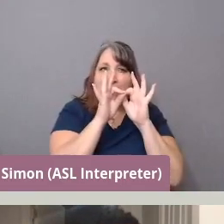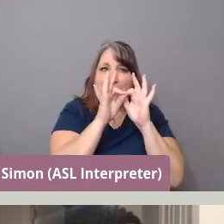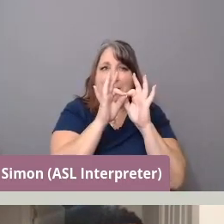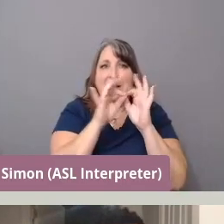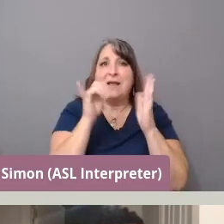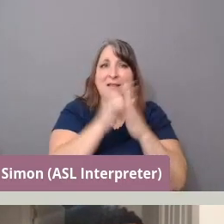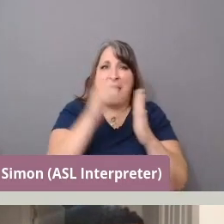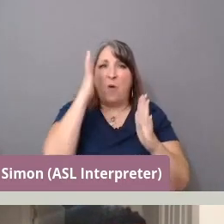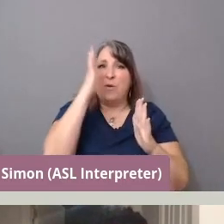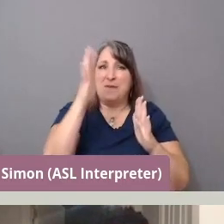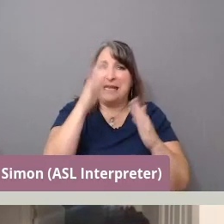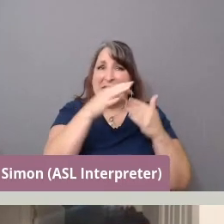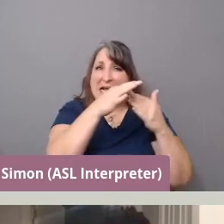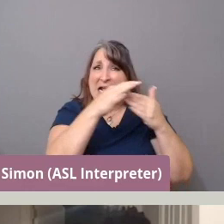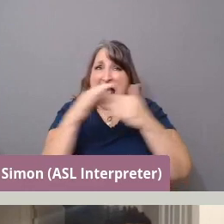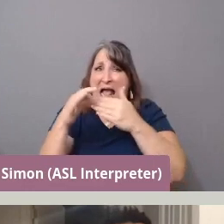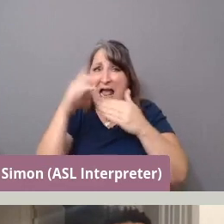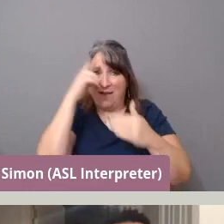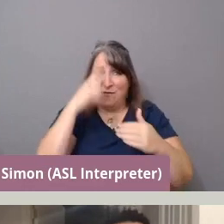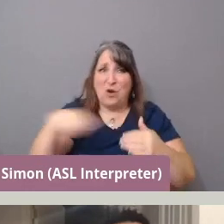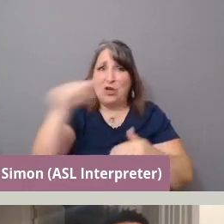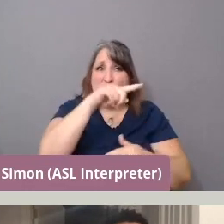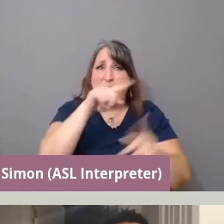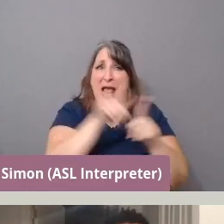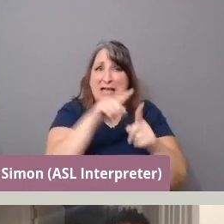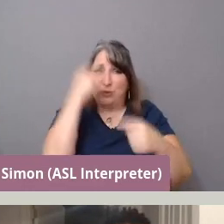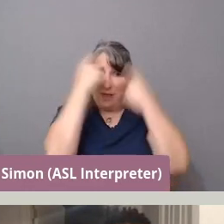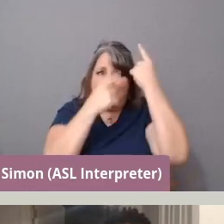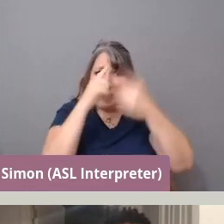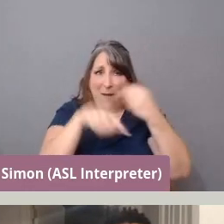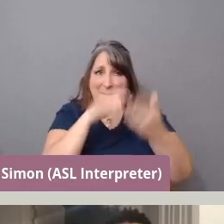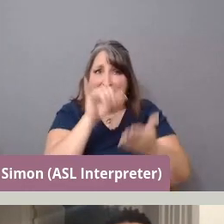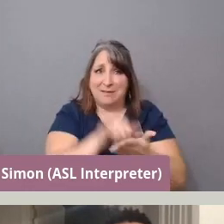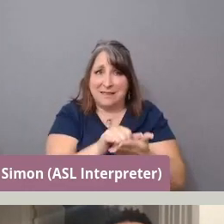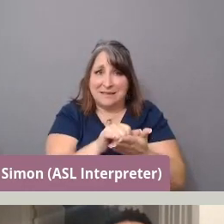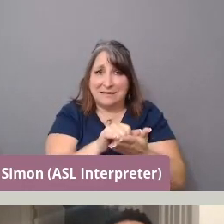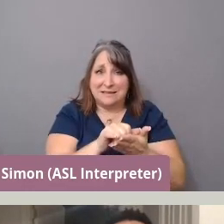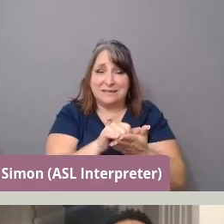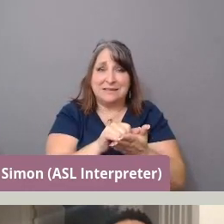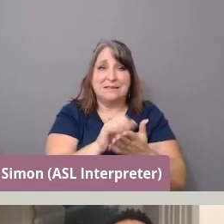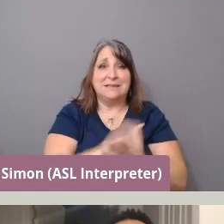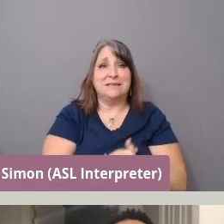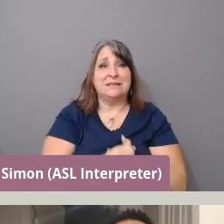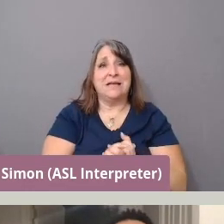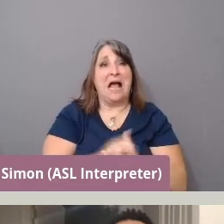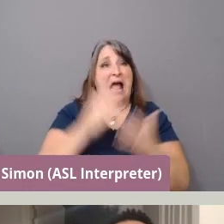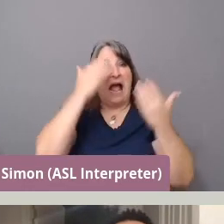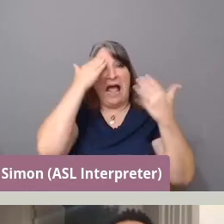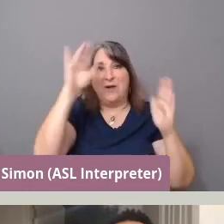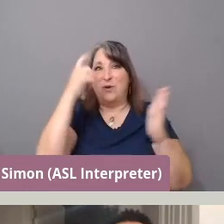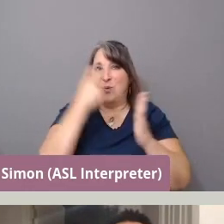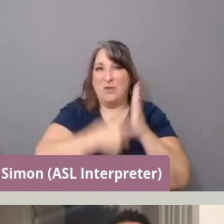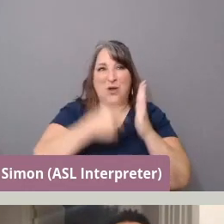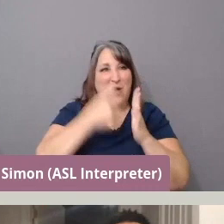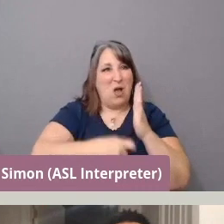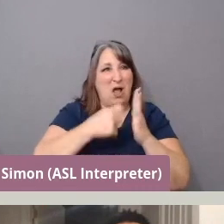as you think about this. You know, I can't speak to exactly what the costs were involved with us 'cause